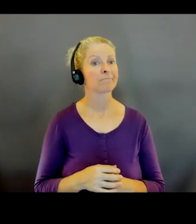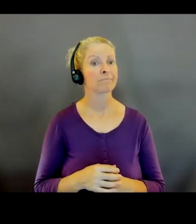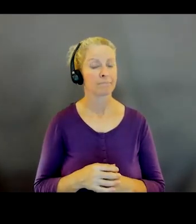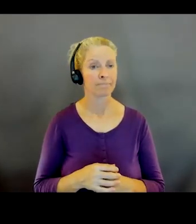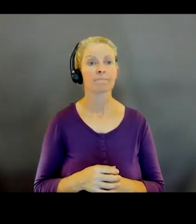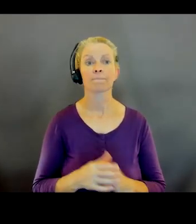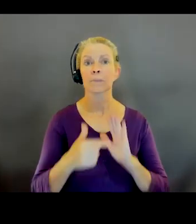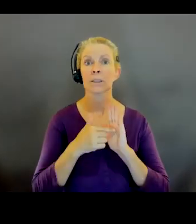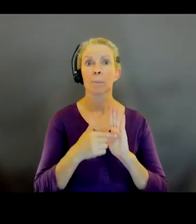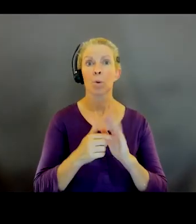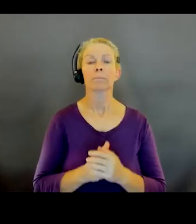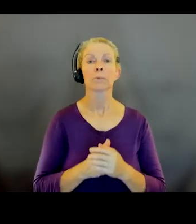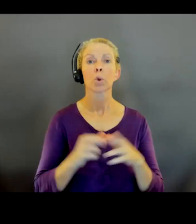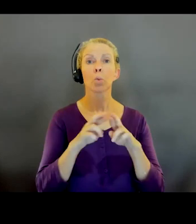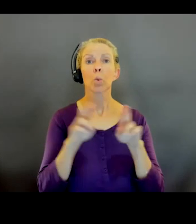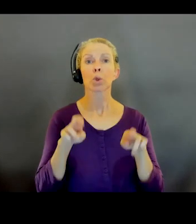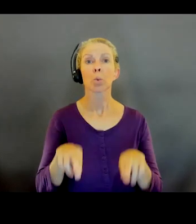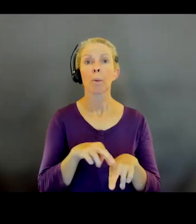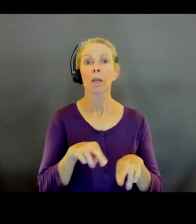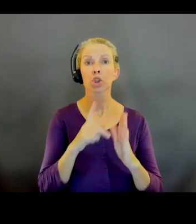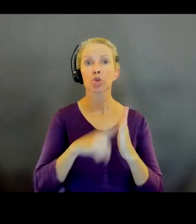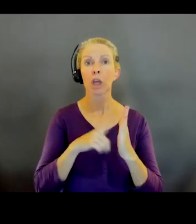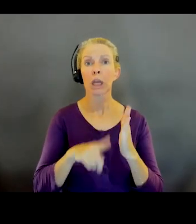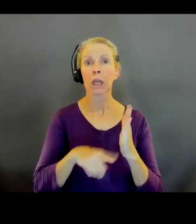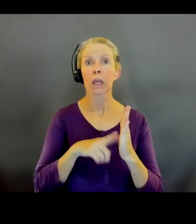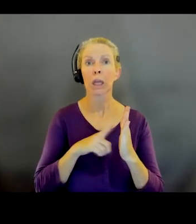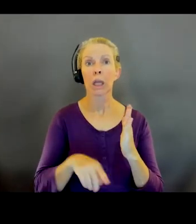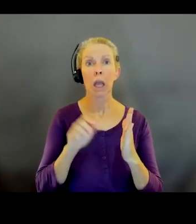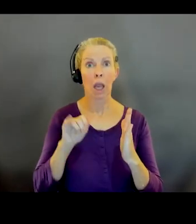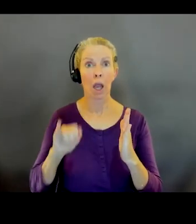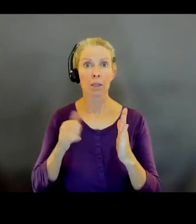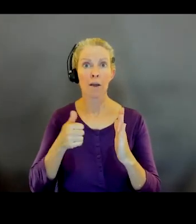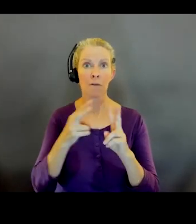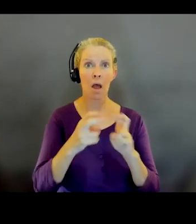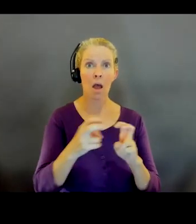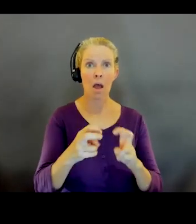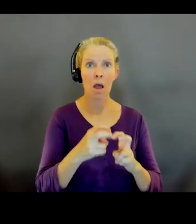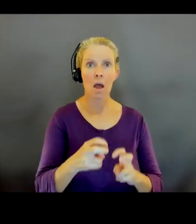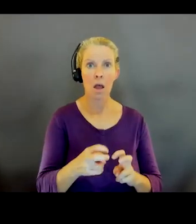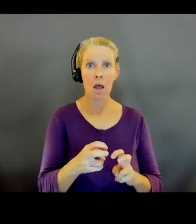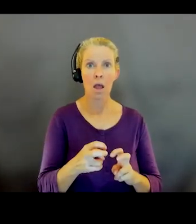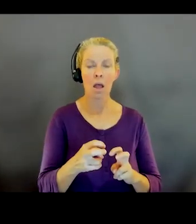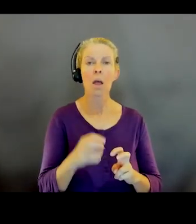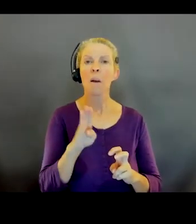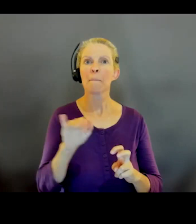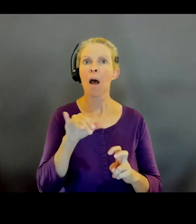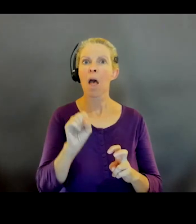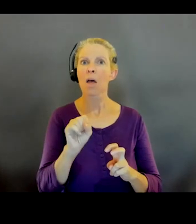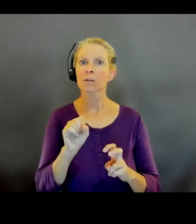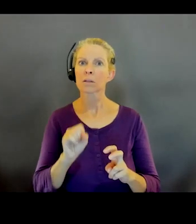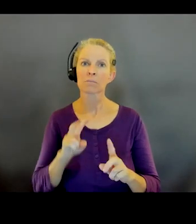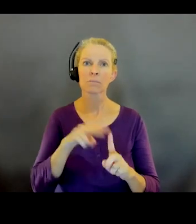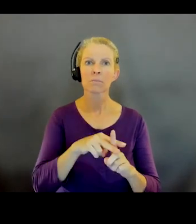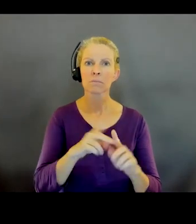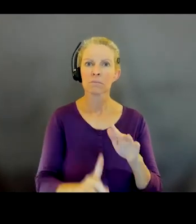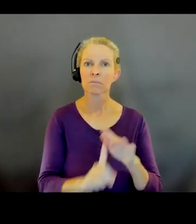screening with artificial intelligence, there can be biases inside that resume screening that